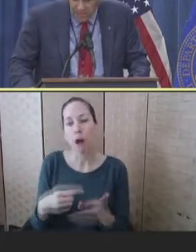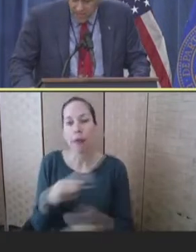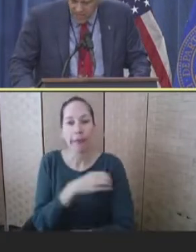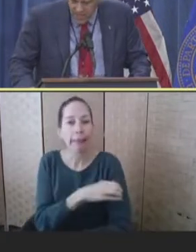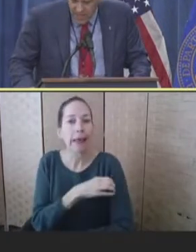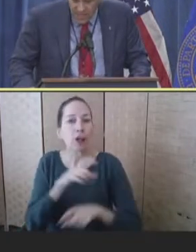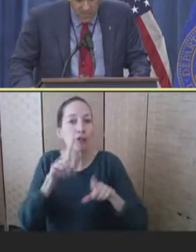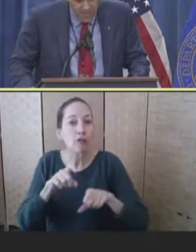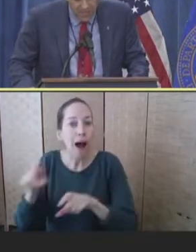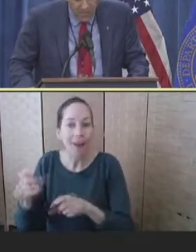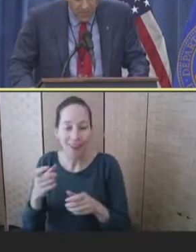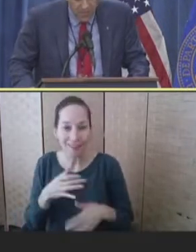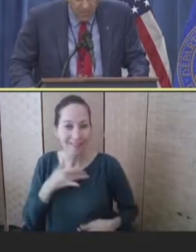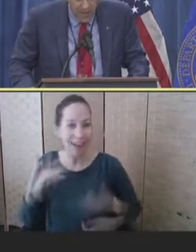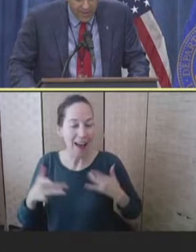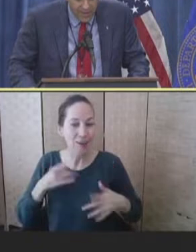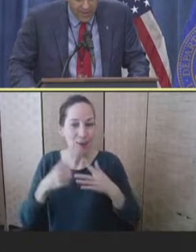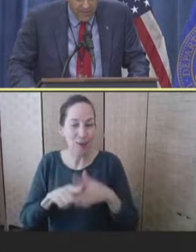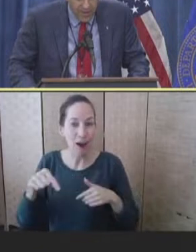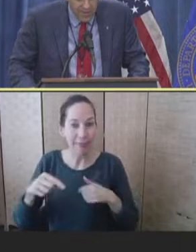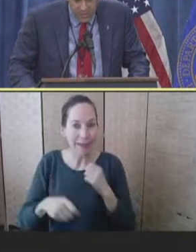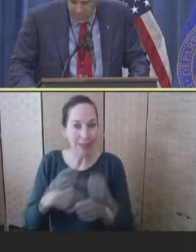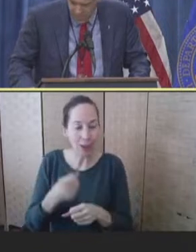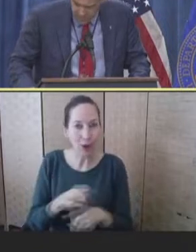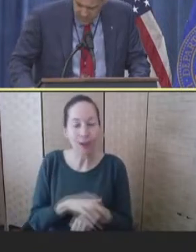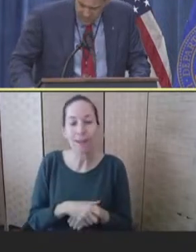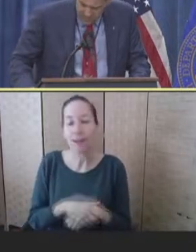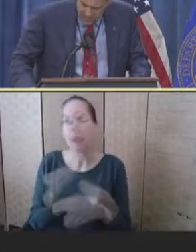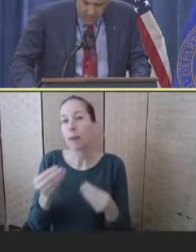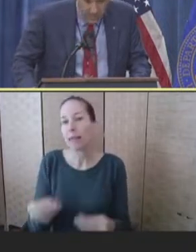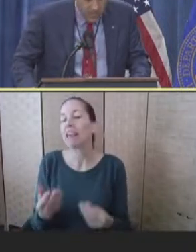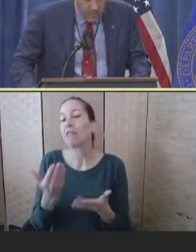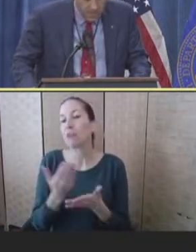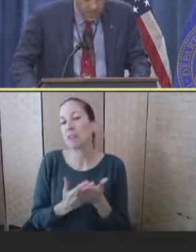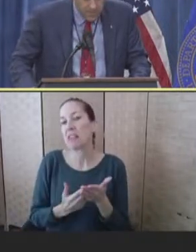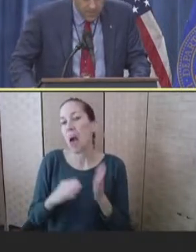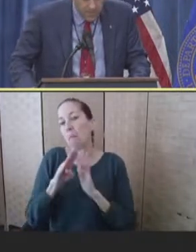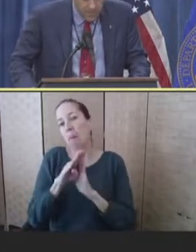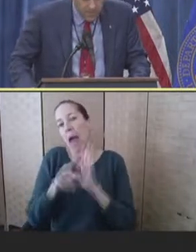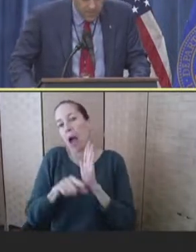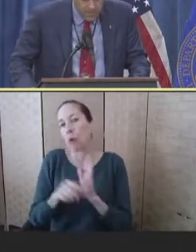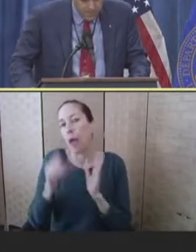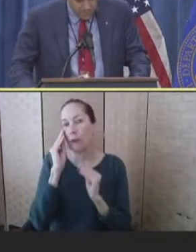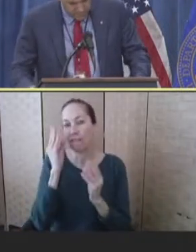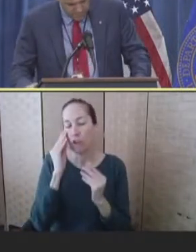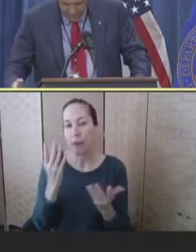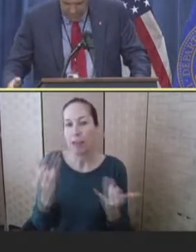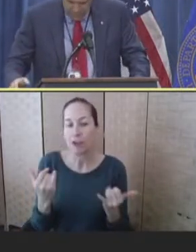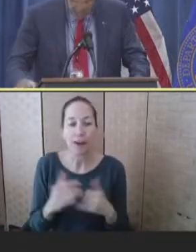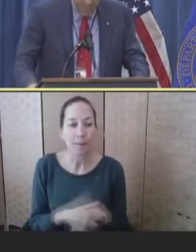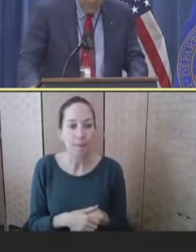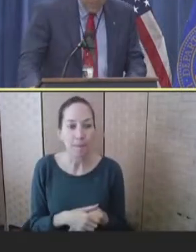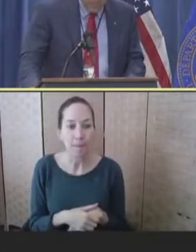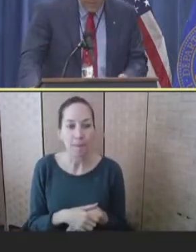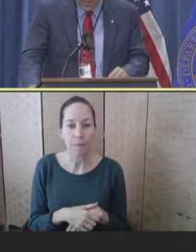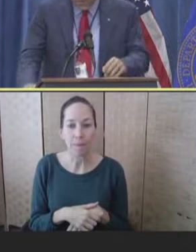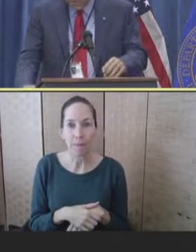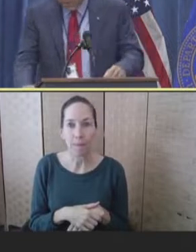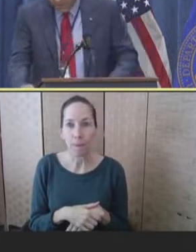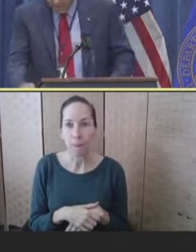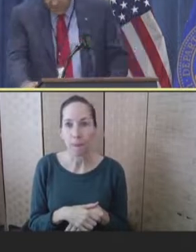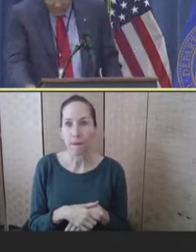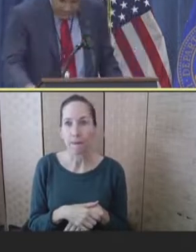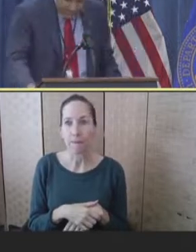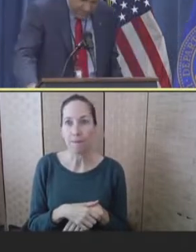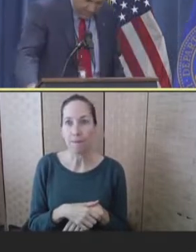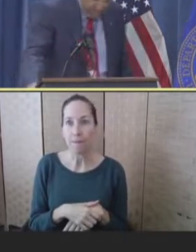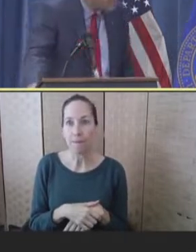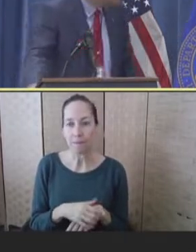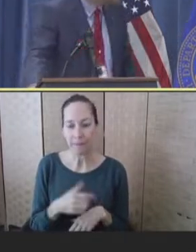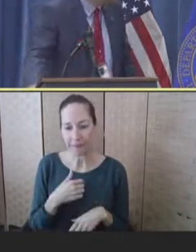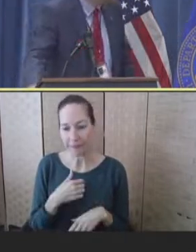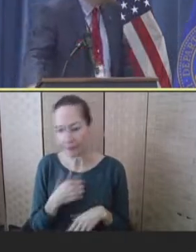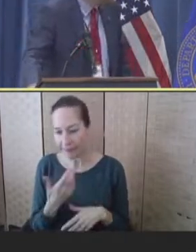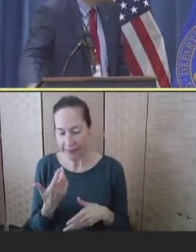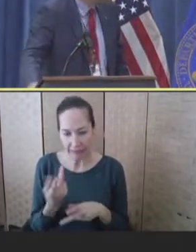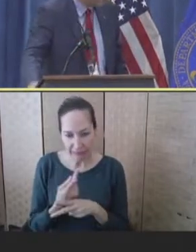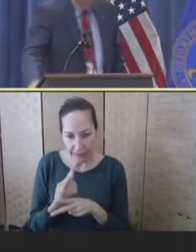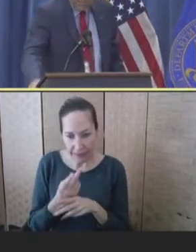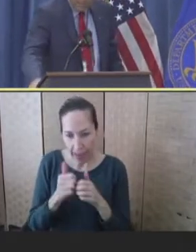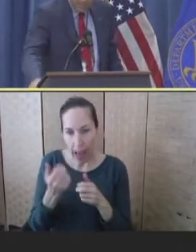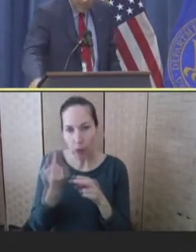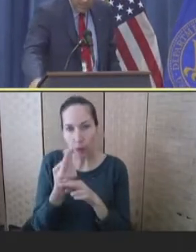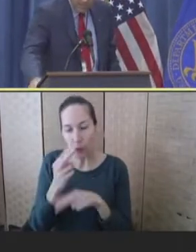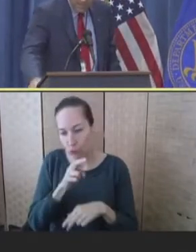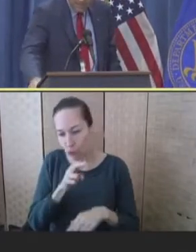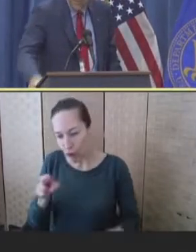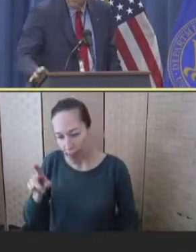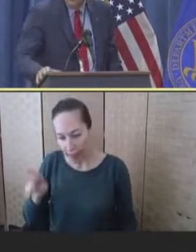So, let me give you a little background information here by using the right clicker.